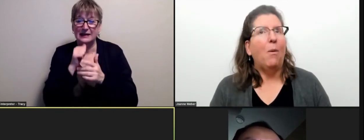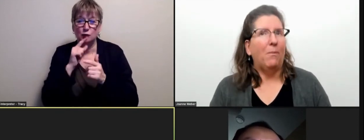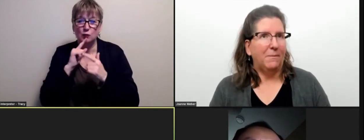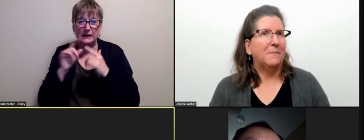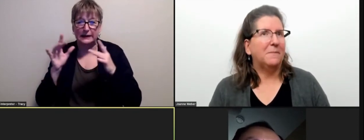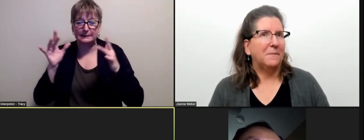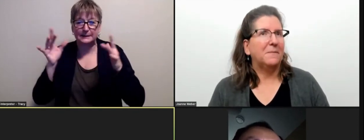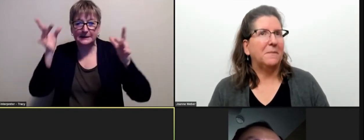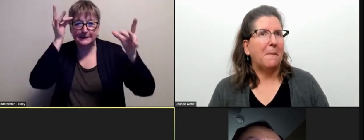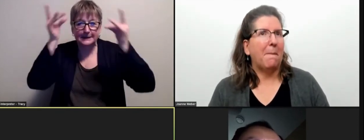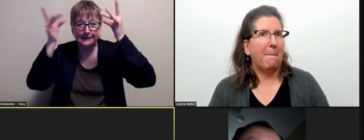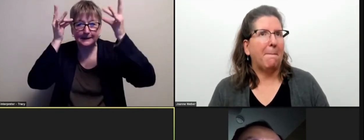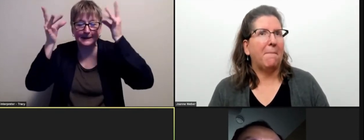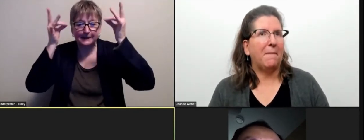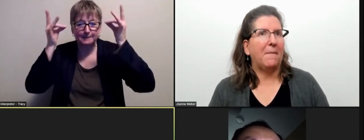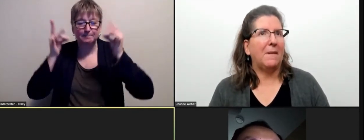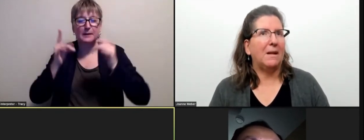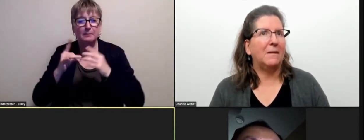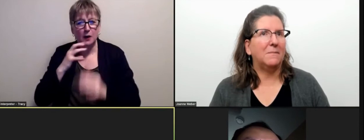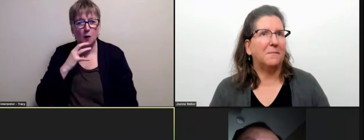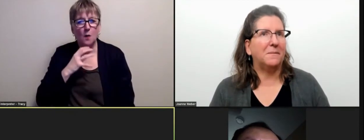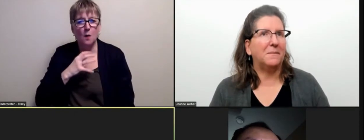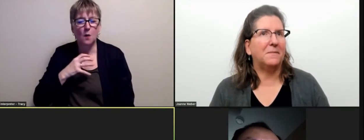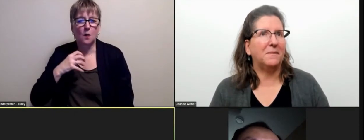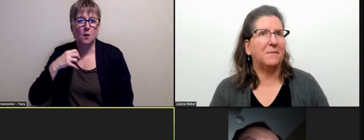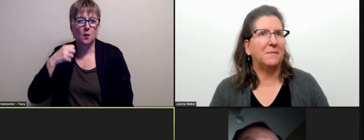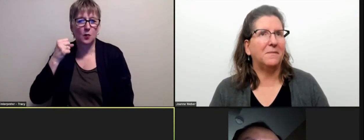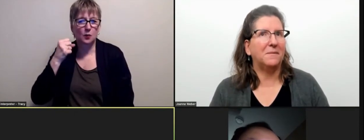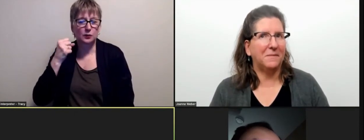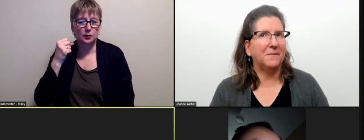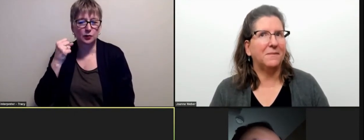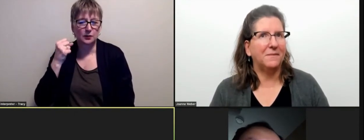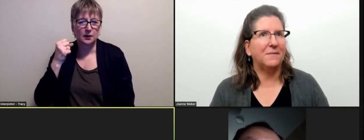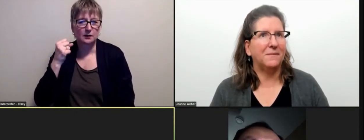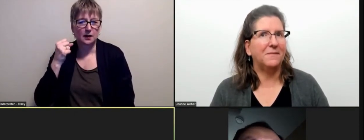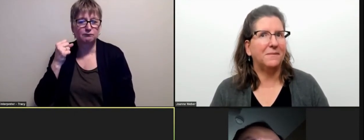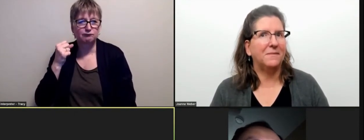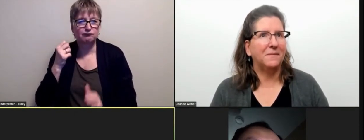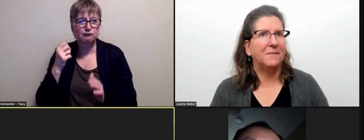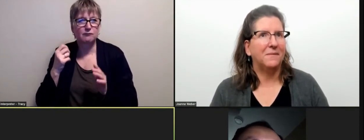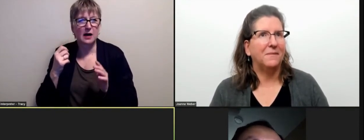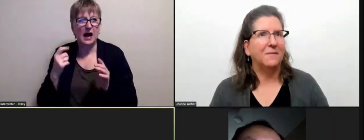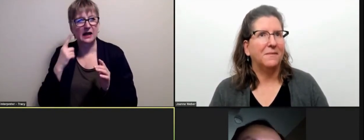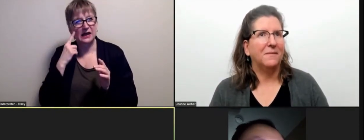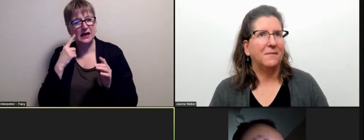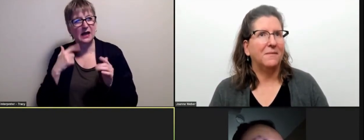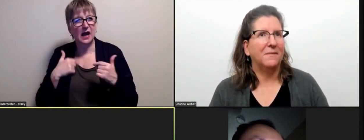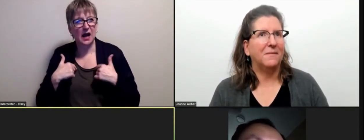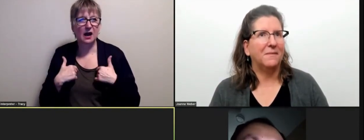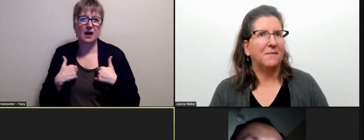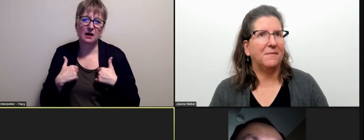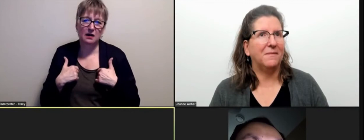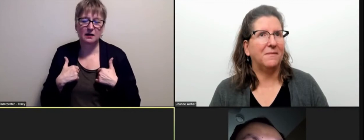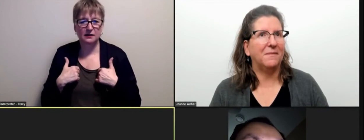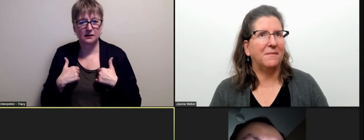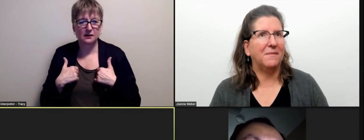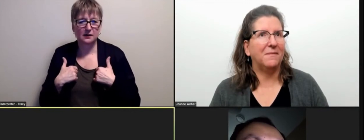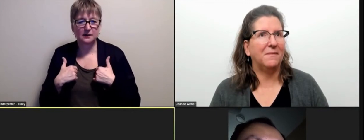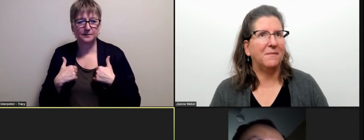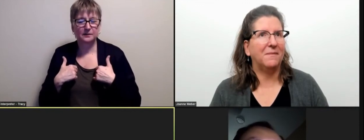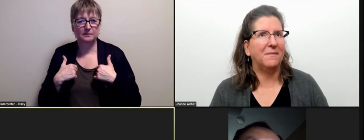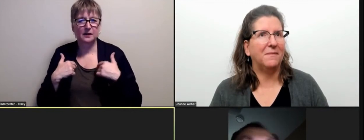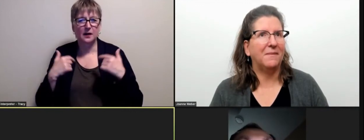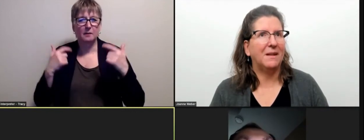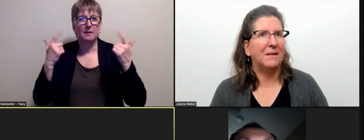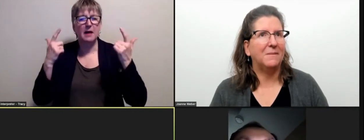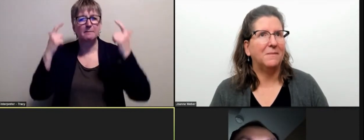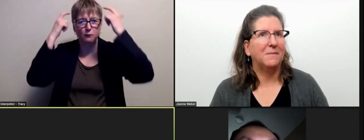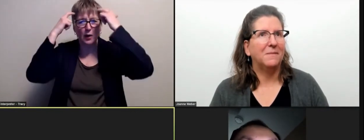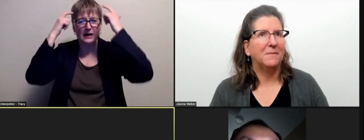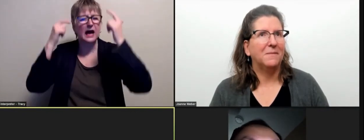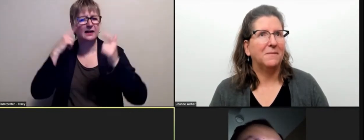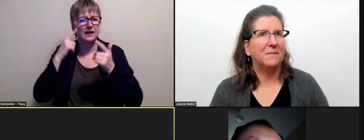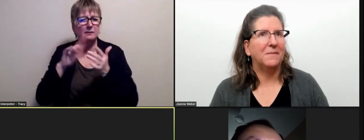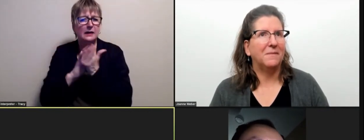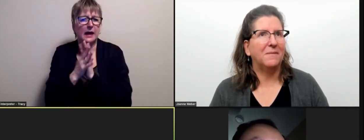But - you know - I grew older, and I'm more mature - you know - I sort of - my brain sort of matured as well, so.